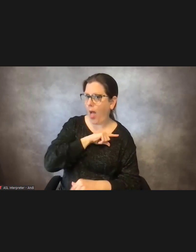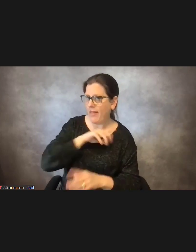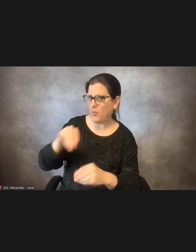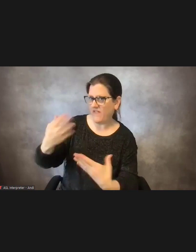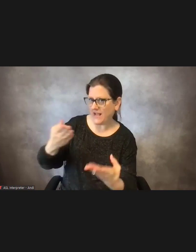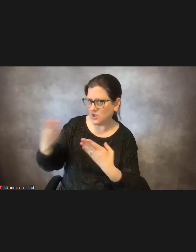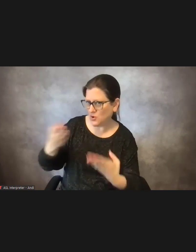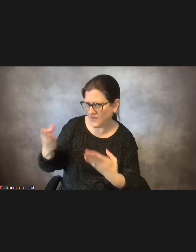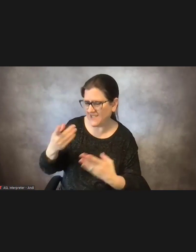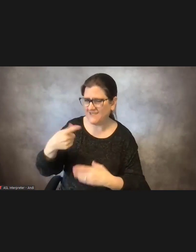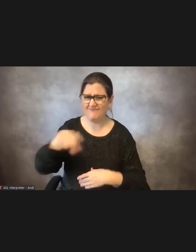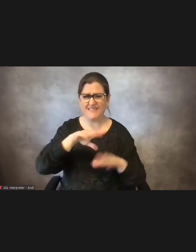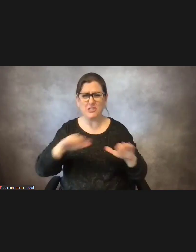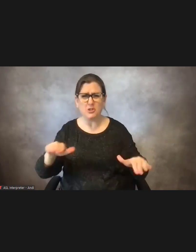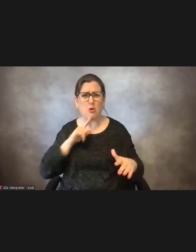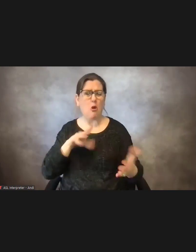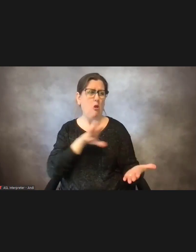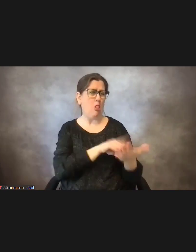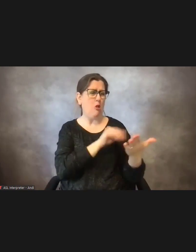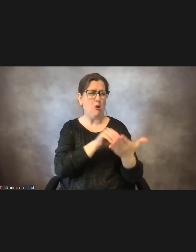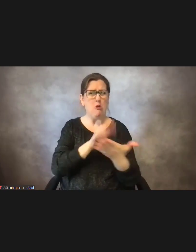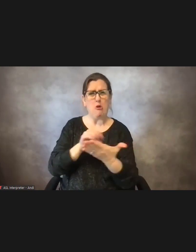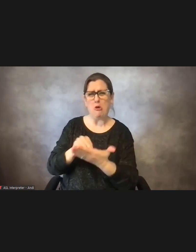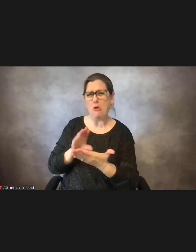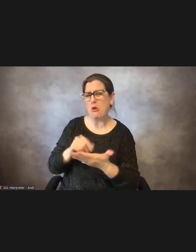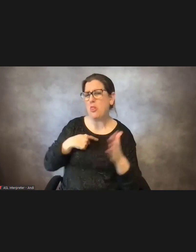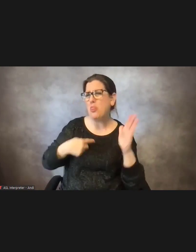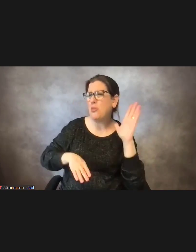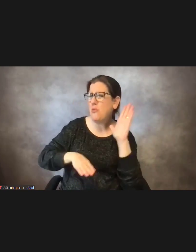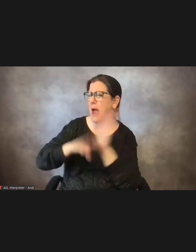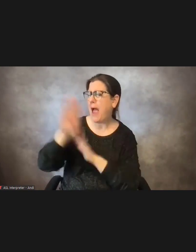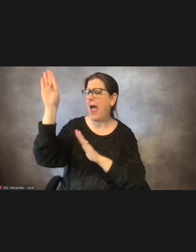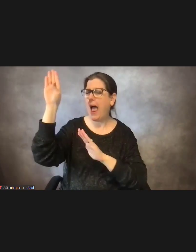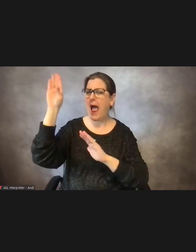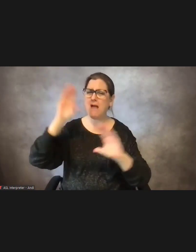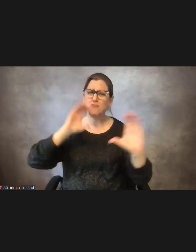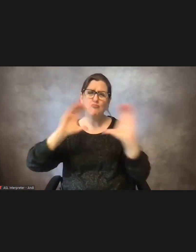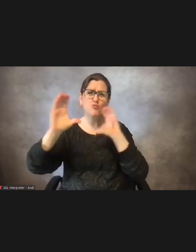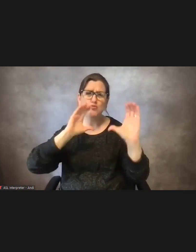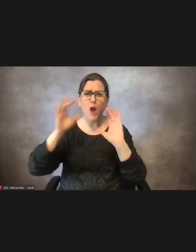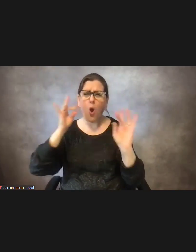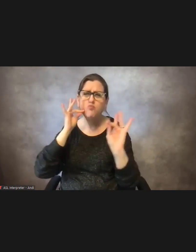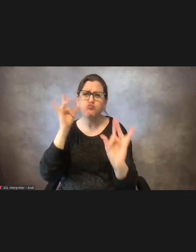These children are learn learning, they're thriving, and communicating.